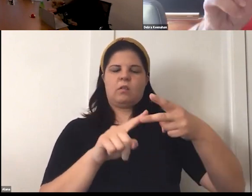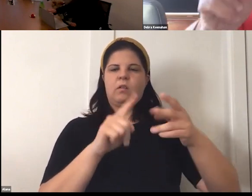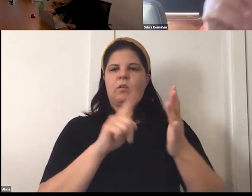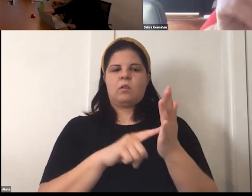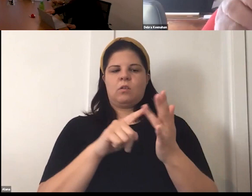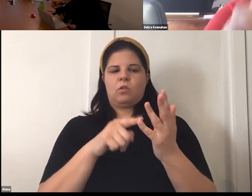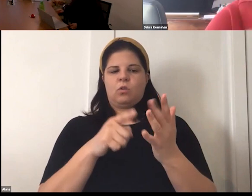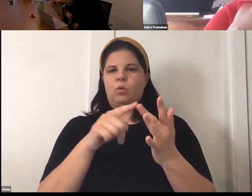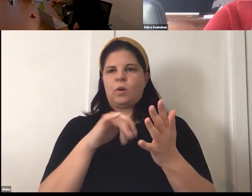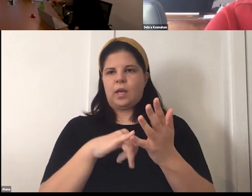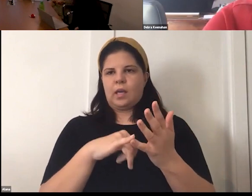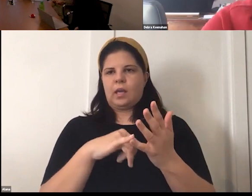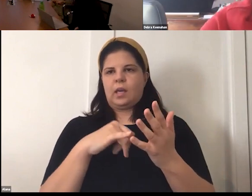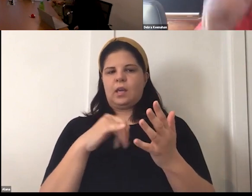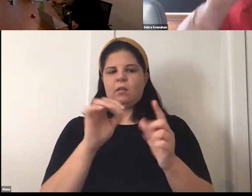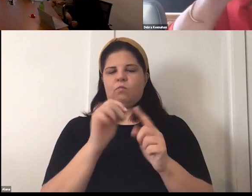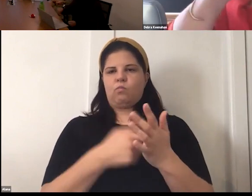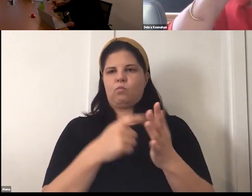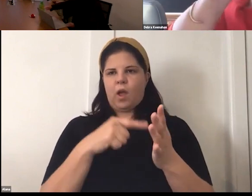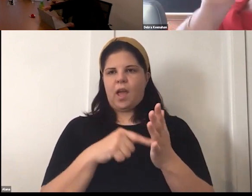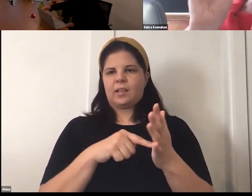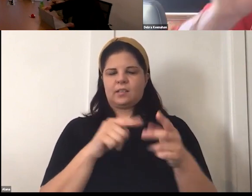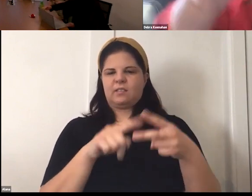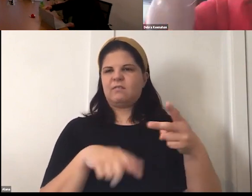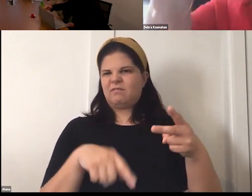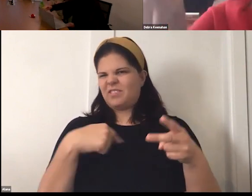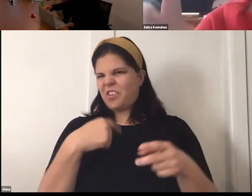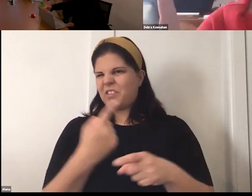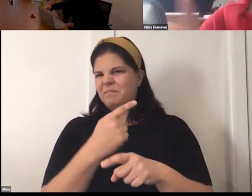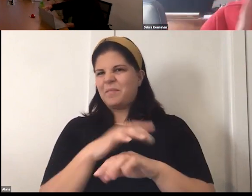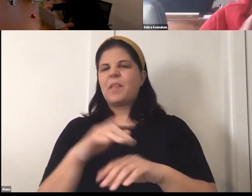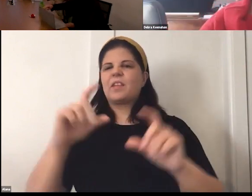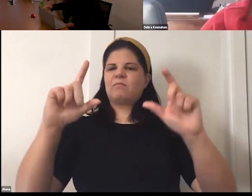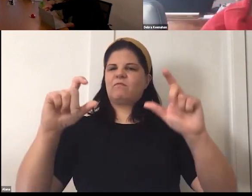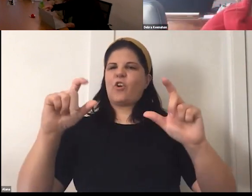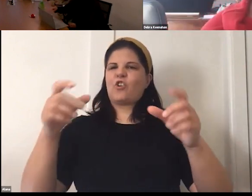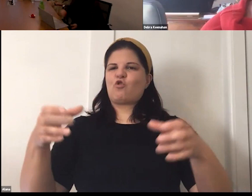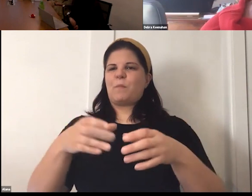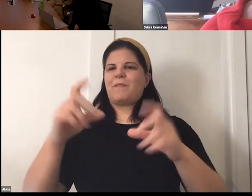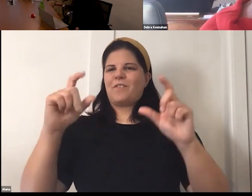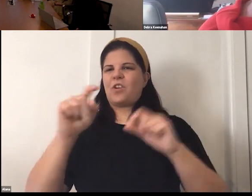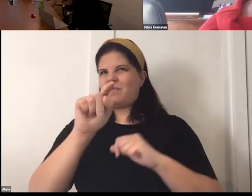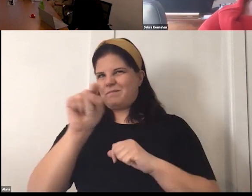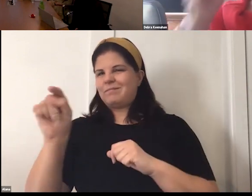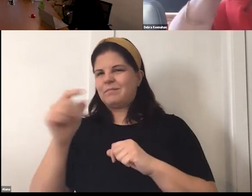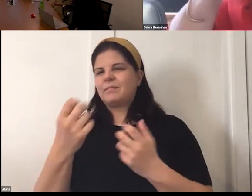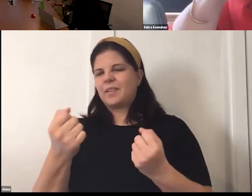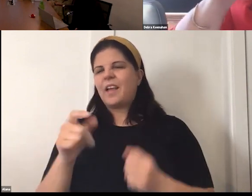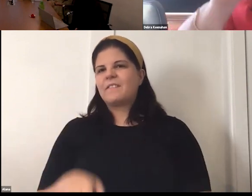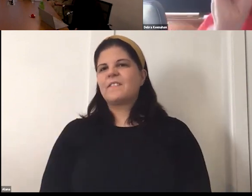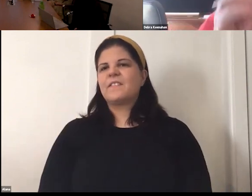And I talked about them in the group photo.